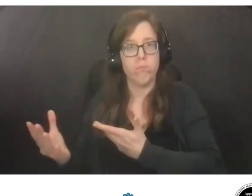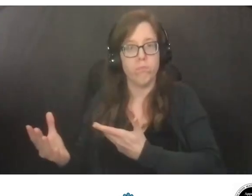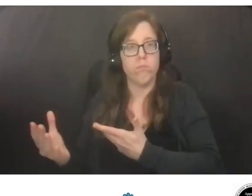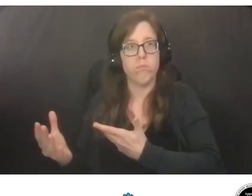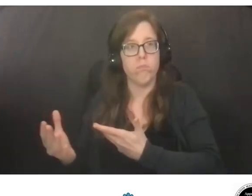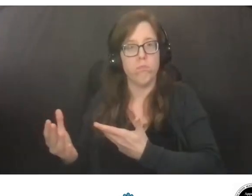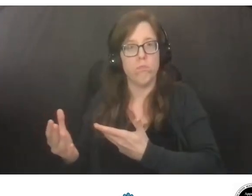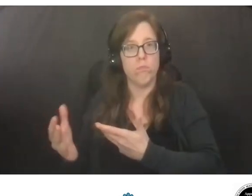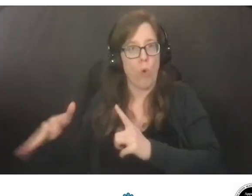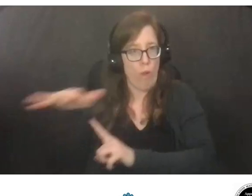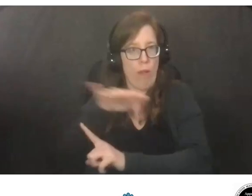around them.